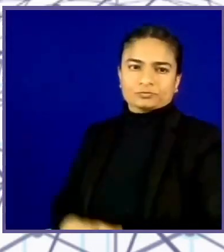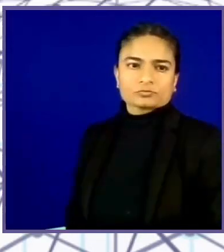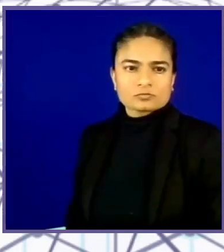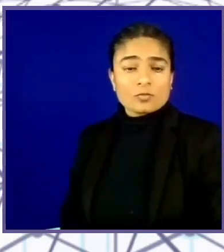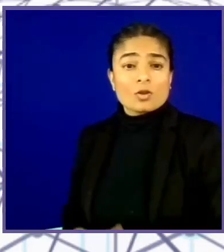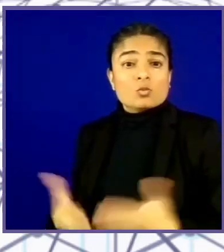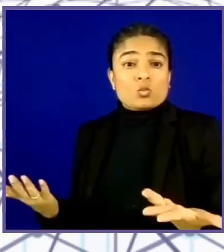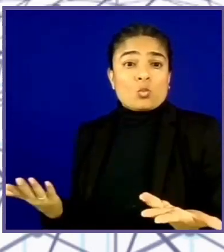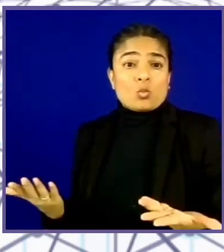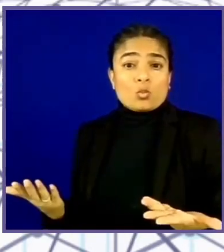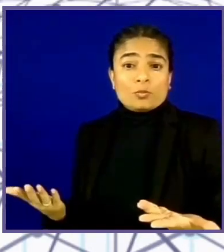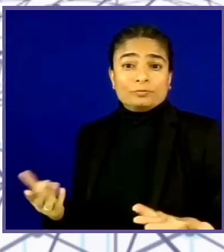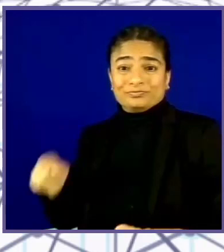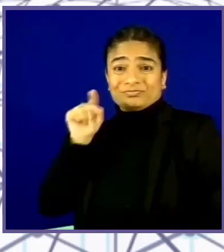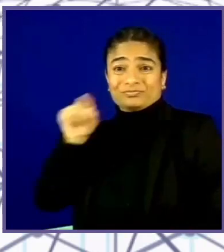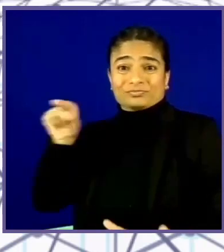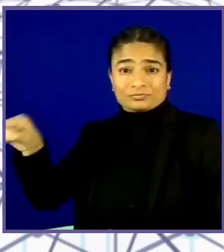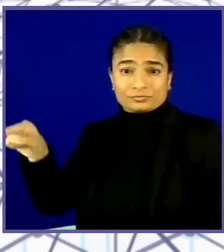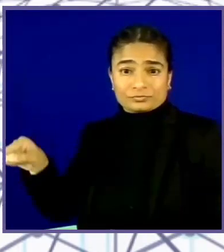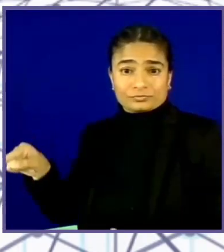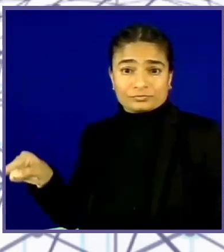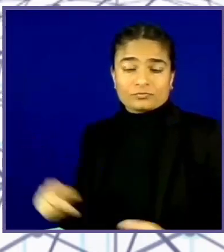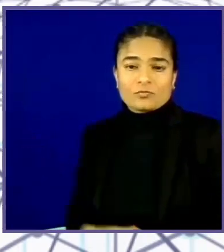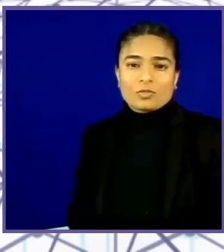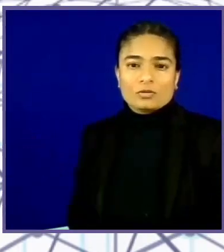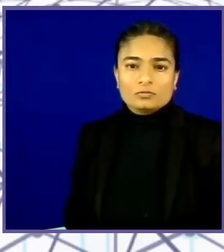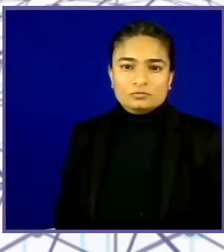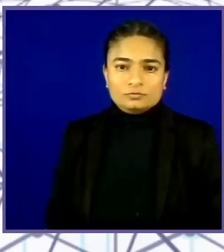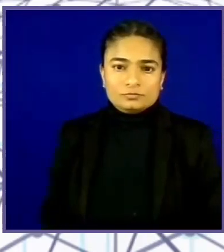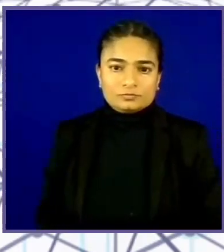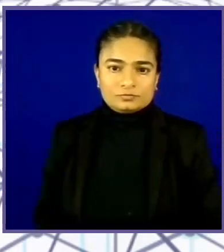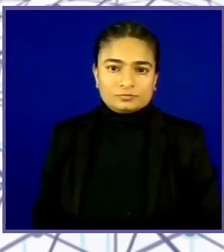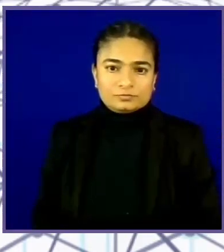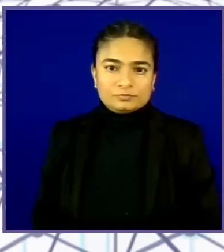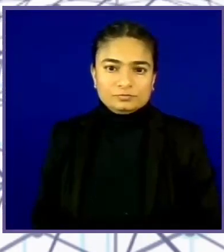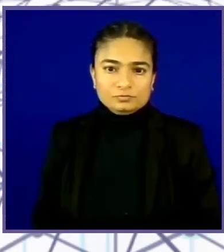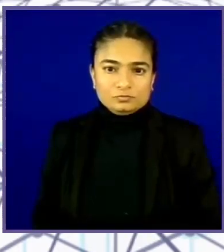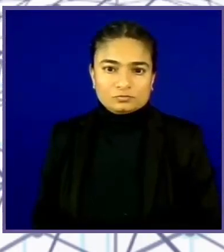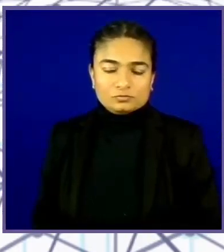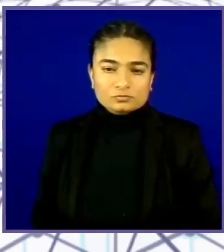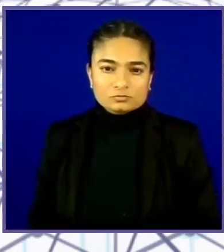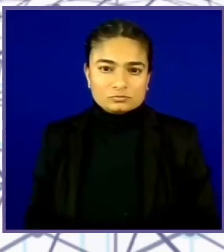But now when we need to validate it, we lack standard testing equipment.